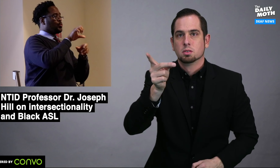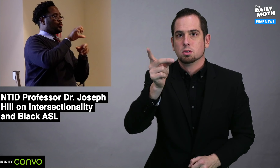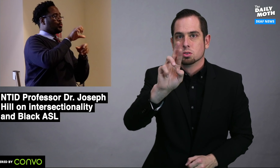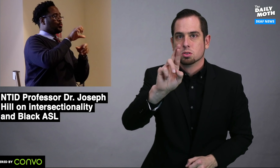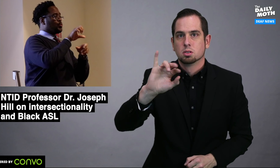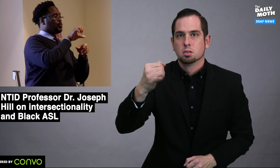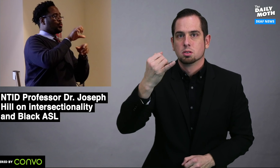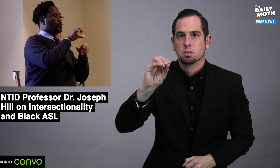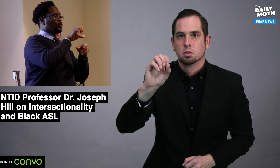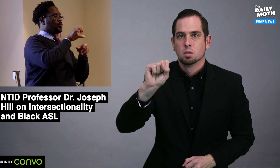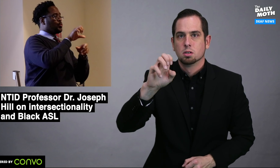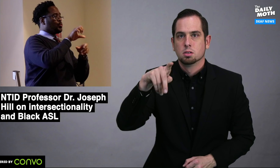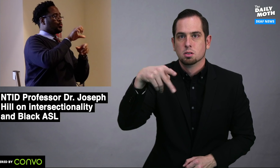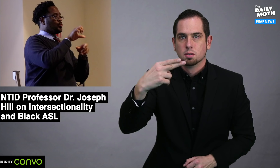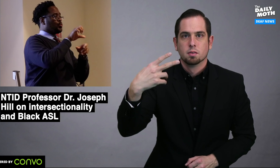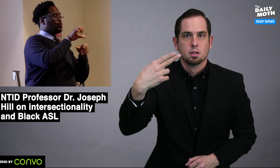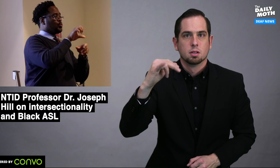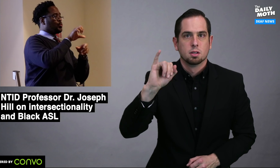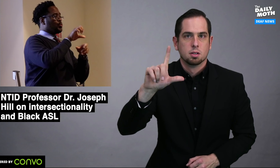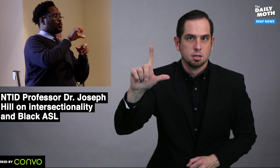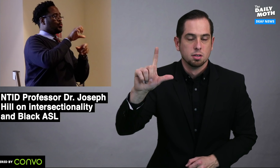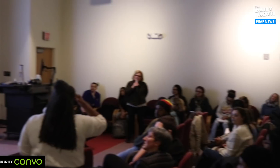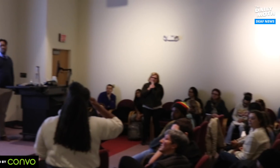Dr. Joseph Hill.